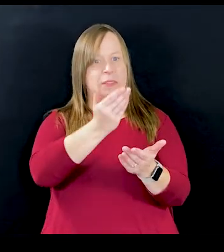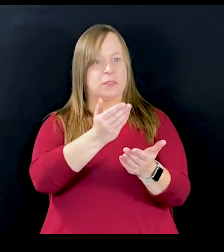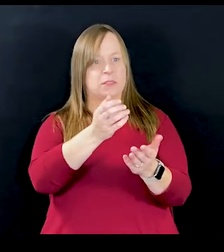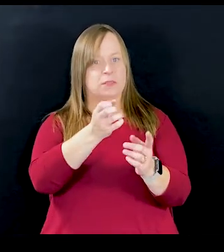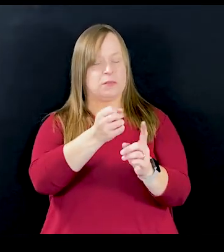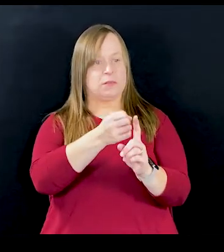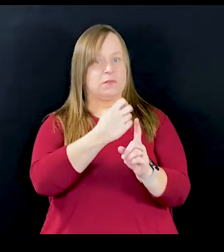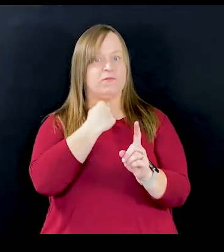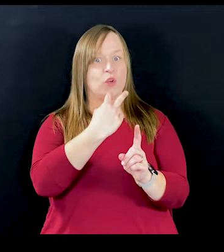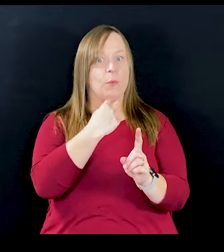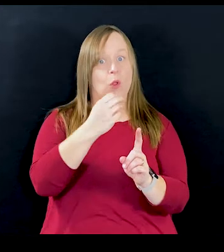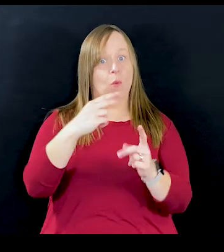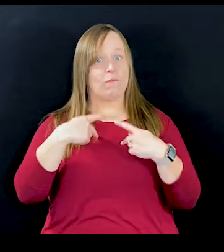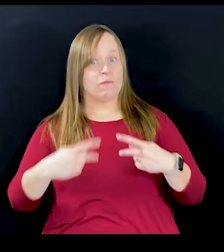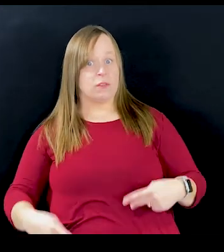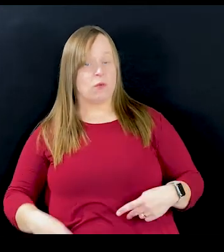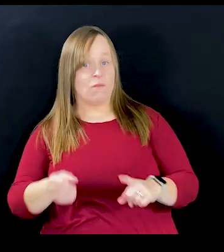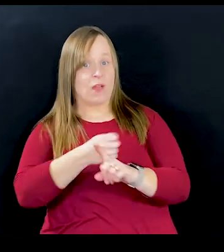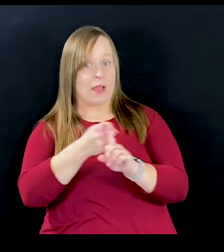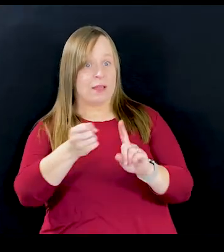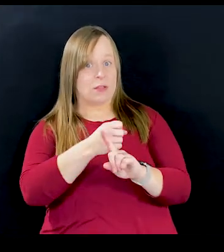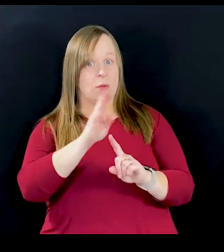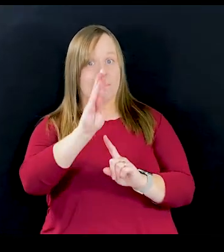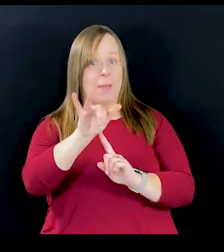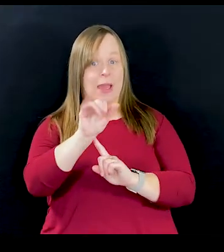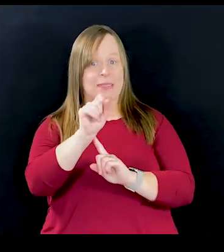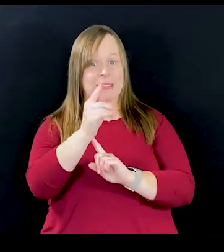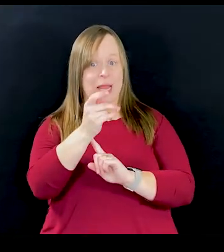whether it's verbal or physical? We are the bystanders.